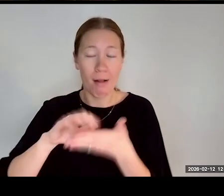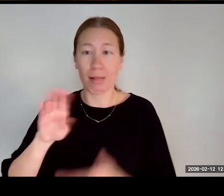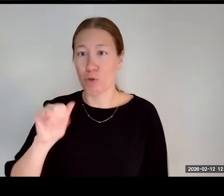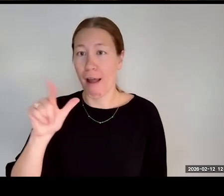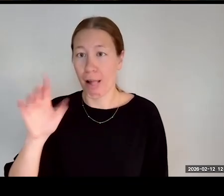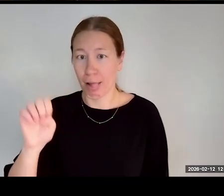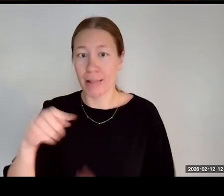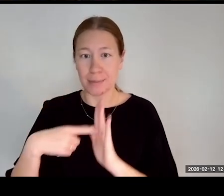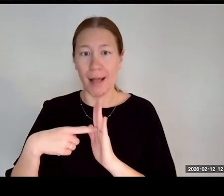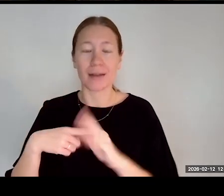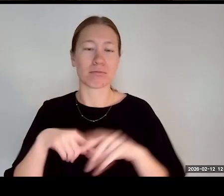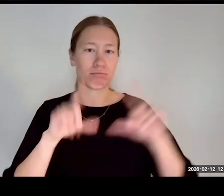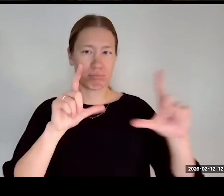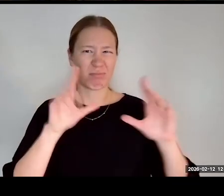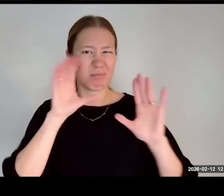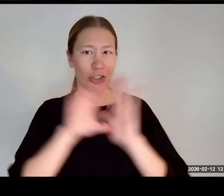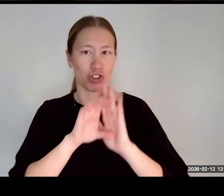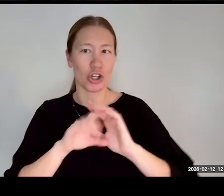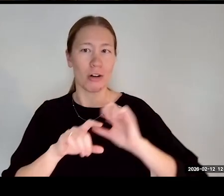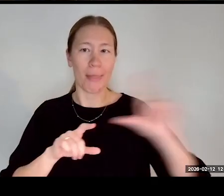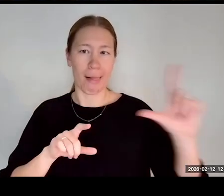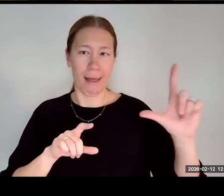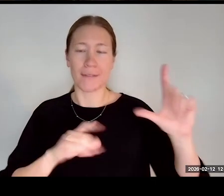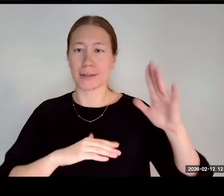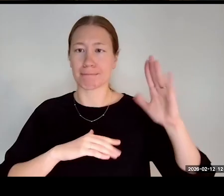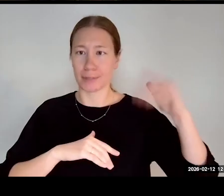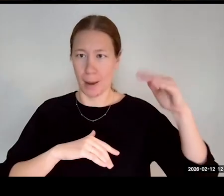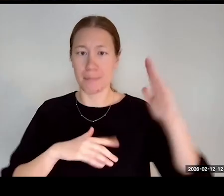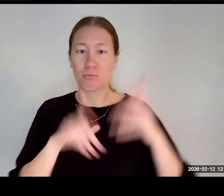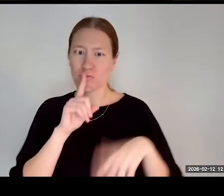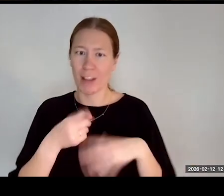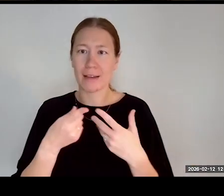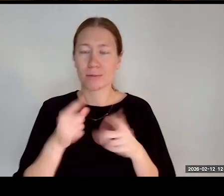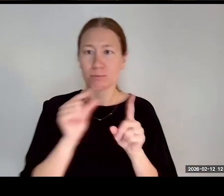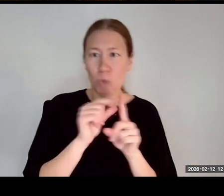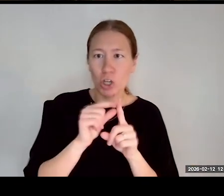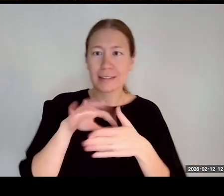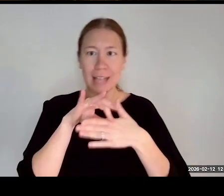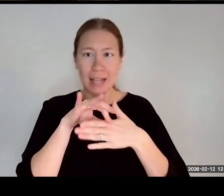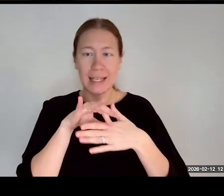corner of the slide actually outputs text and content that is on a screen into the braille format